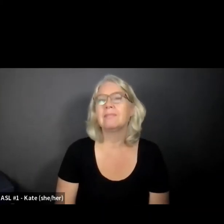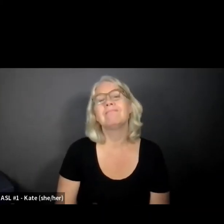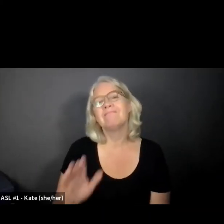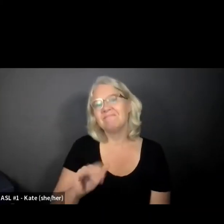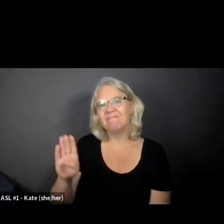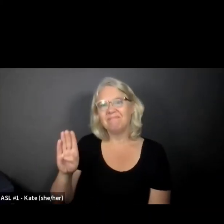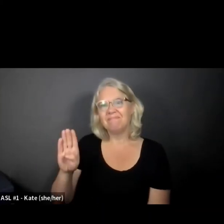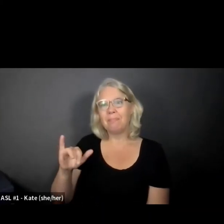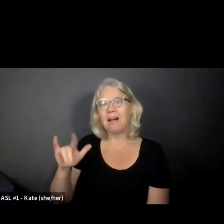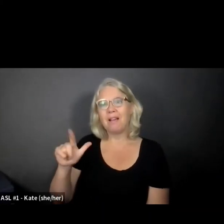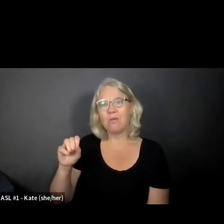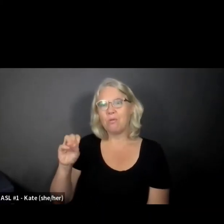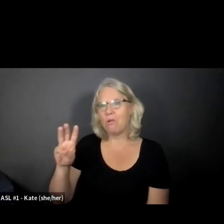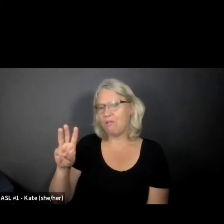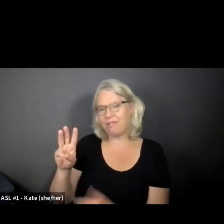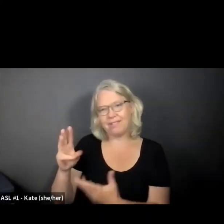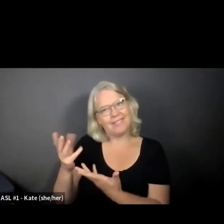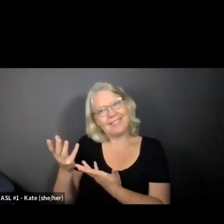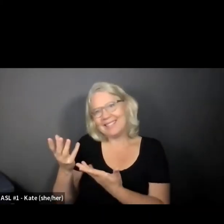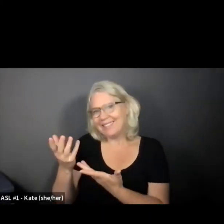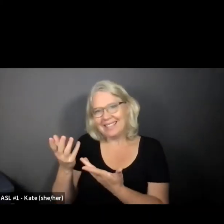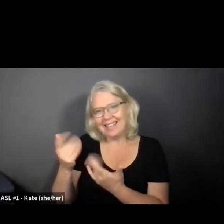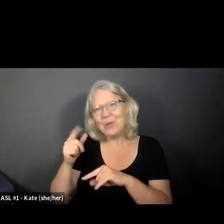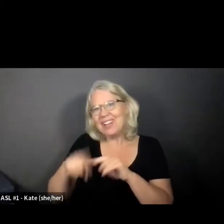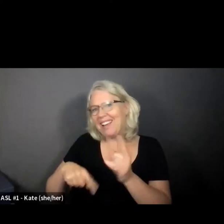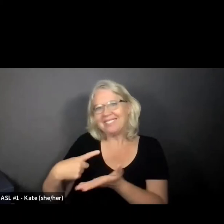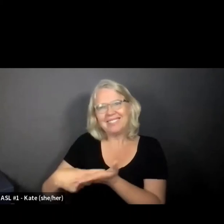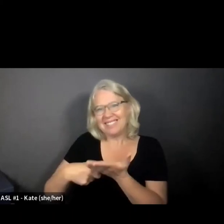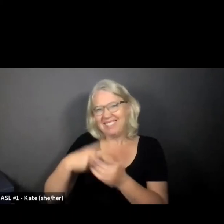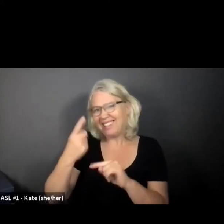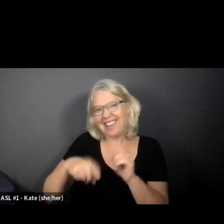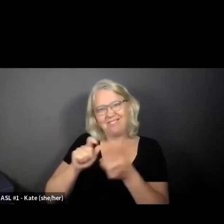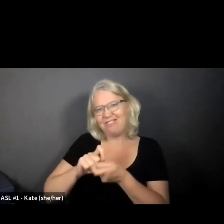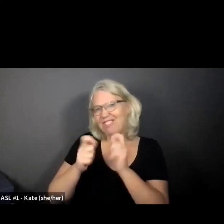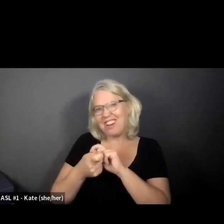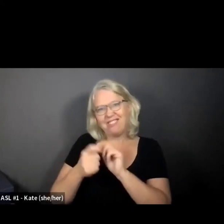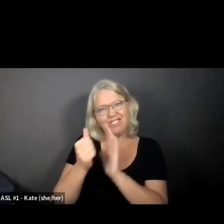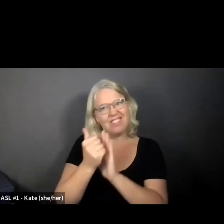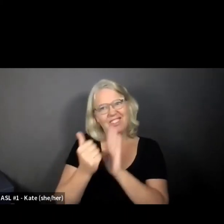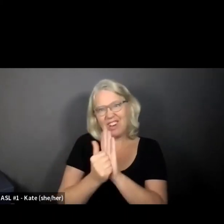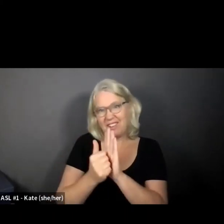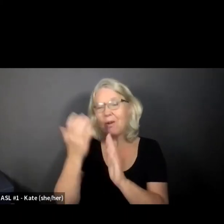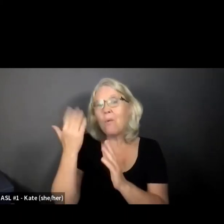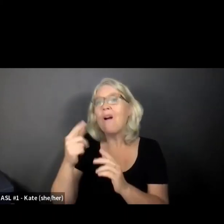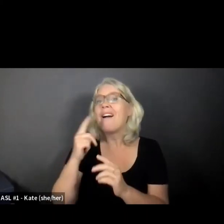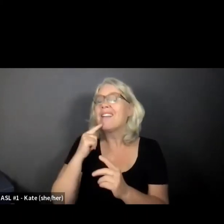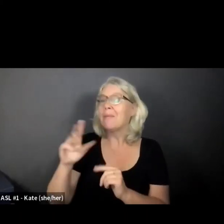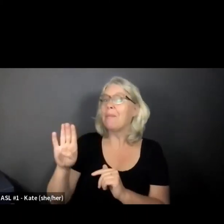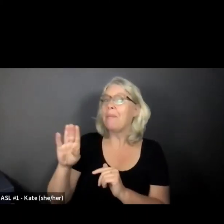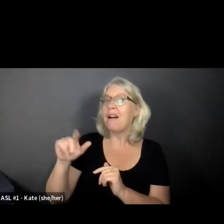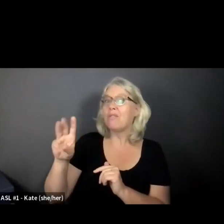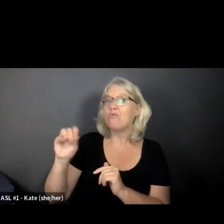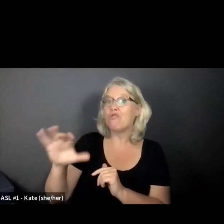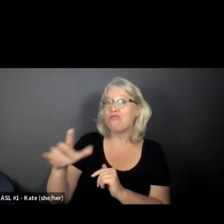ANY CHANGES WOULD HAVE BEEN SUBMITTED THE END OF SEPTEMBER.